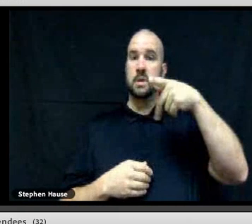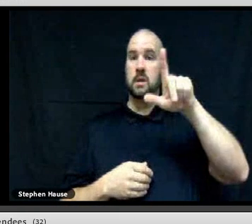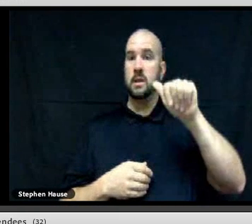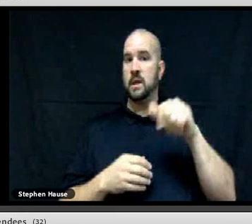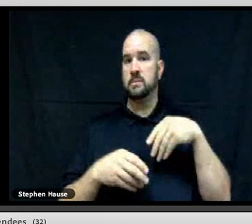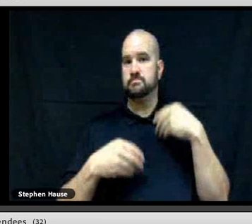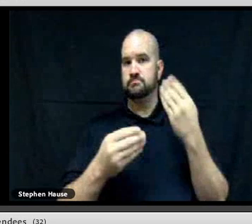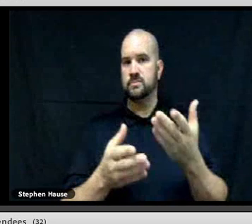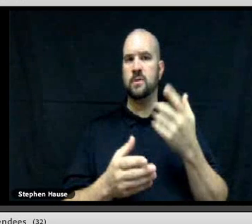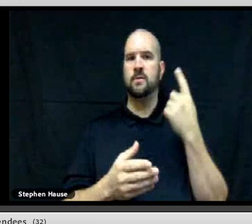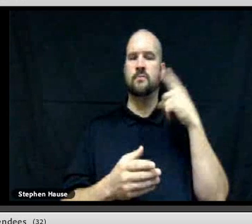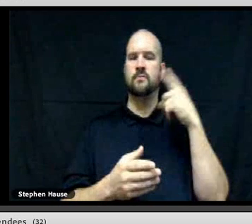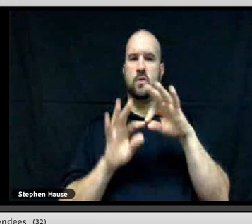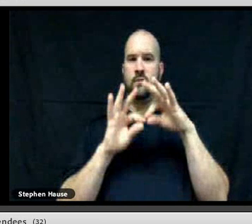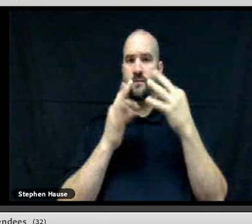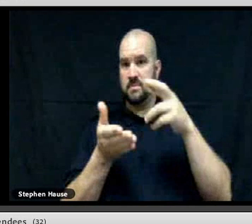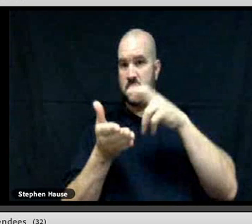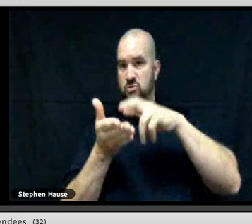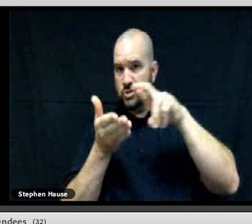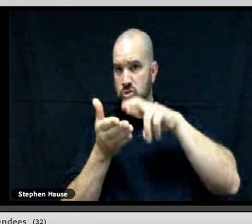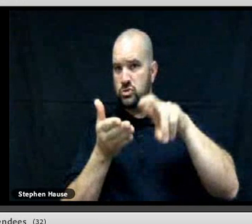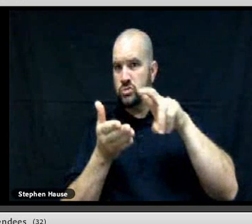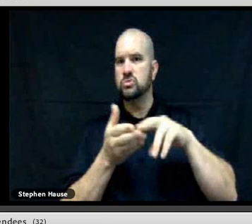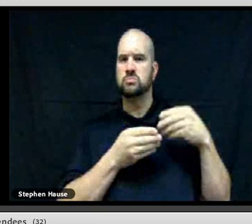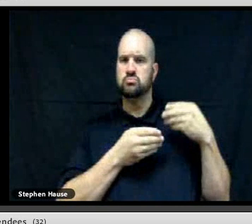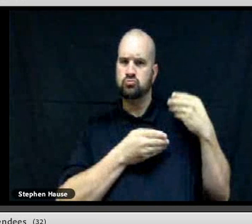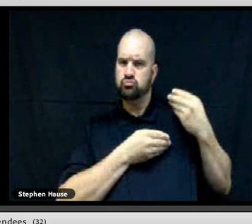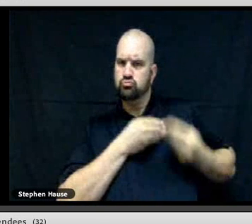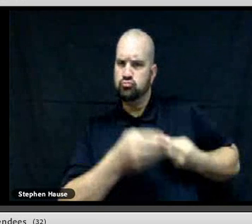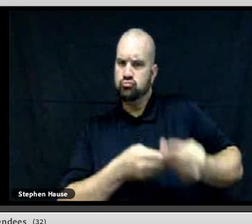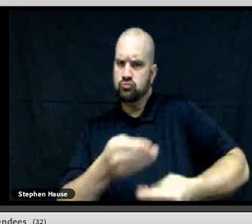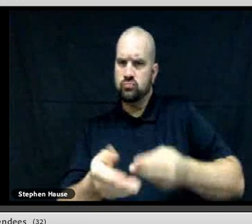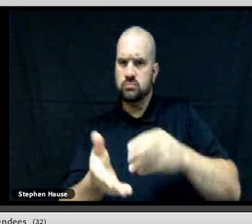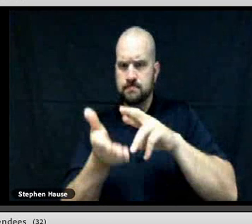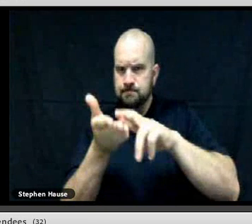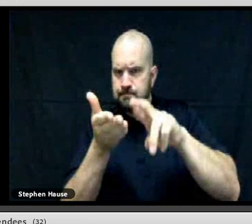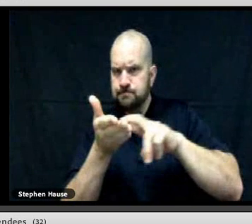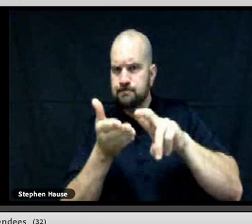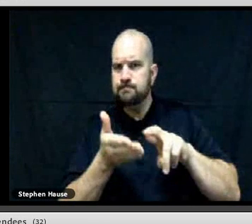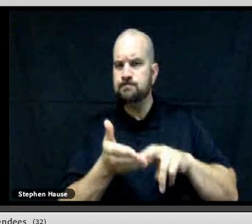and genealogists. Um, they are also good for people who are interested